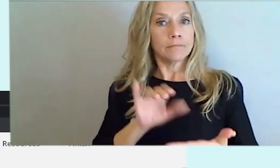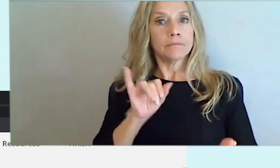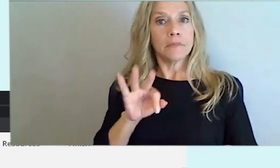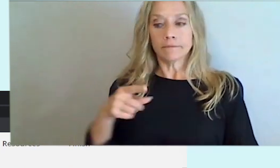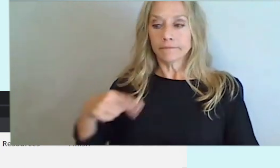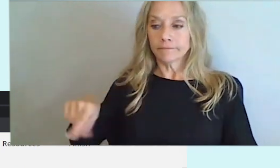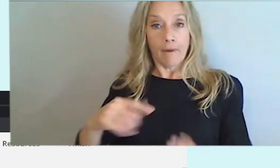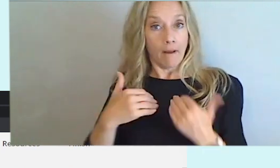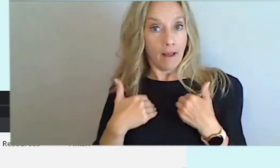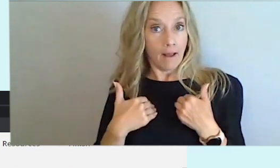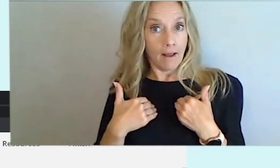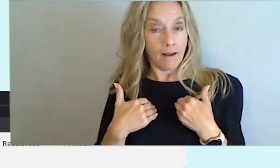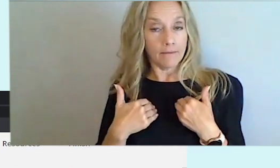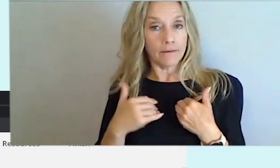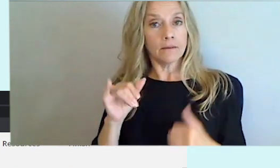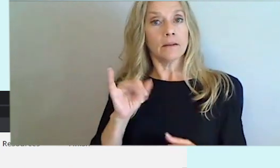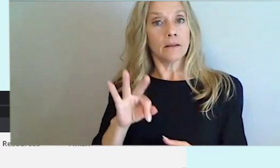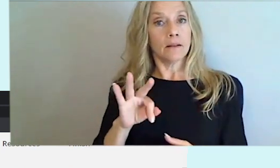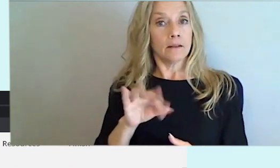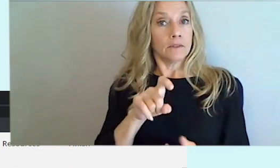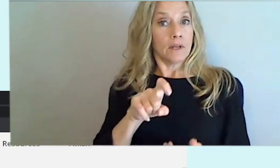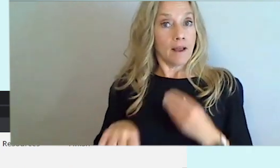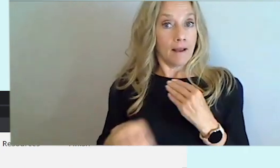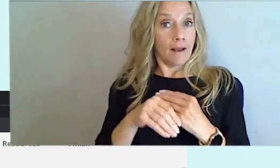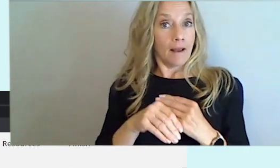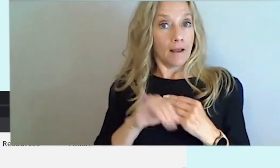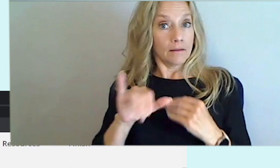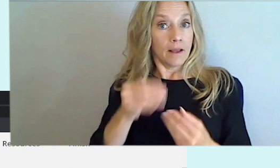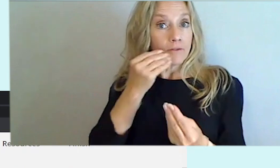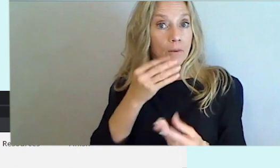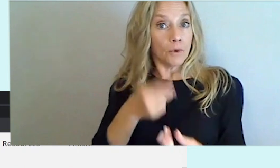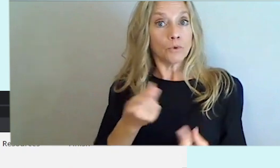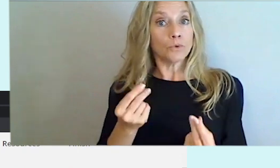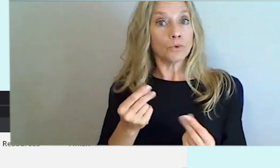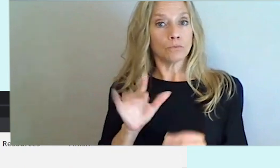If a member needs to add this information, they would select yes and answer the questions.